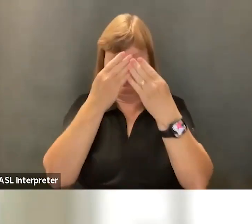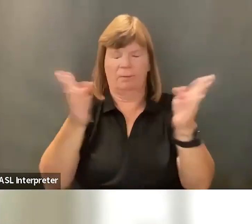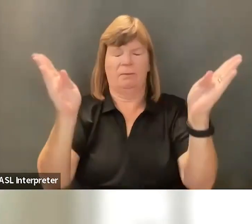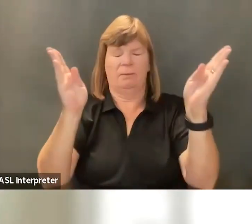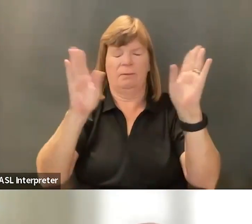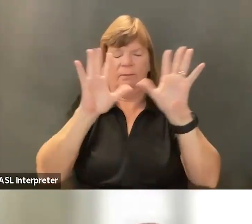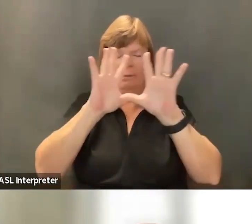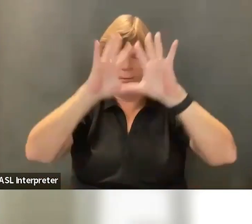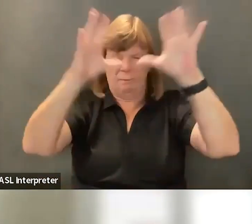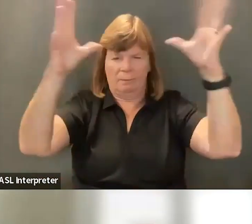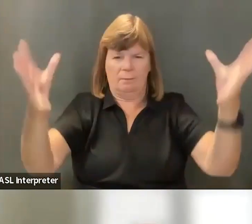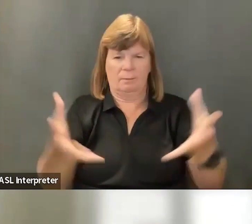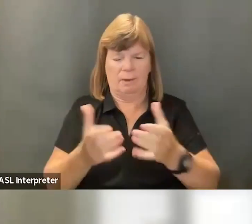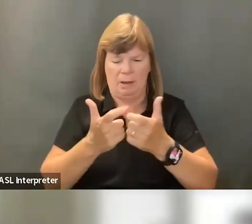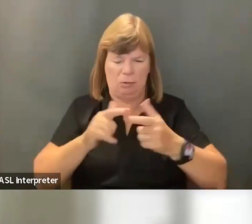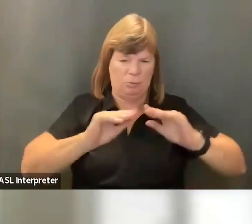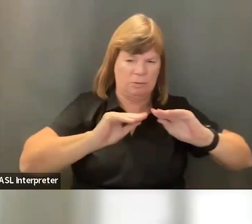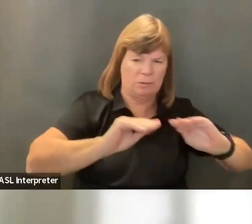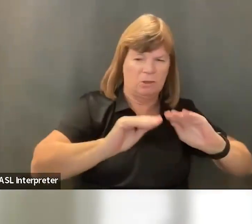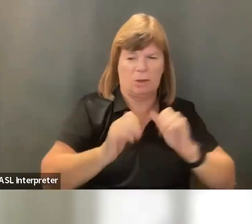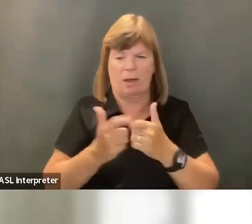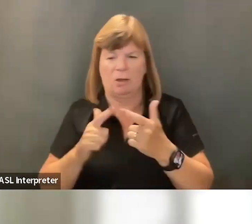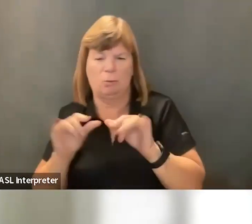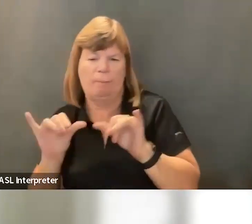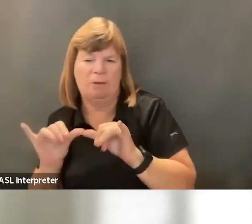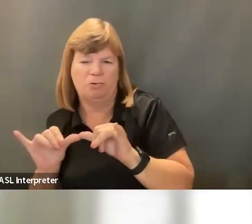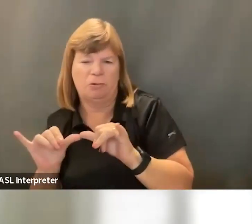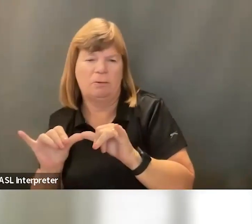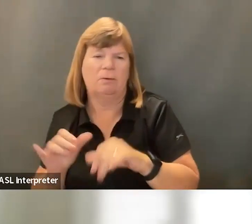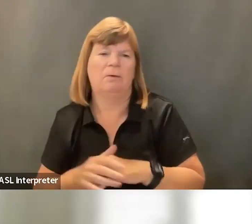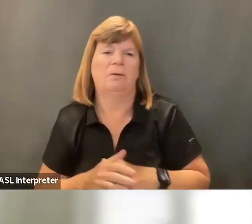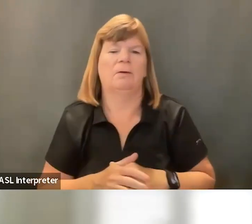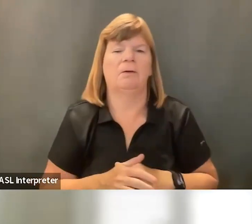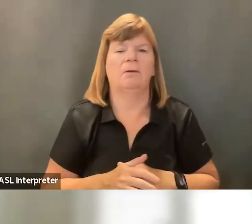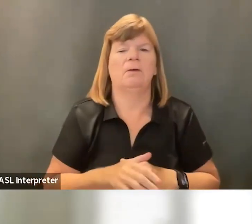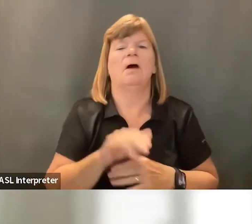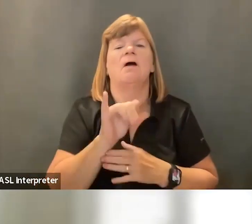do you teach it and how do you measure it and I I think we that would move us in a direction